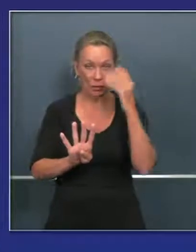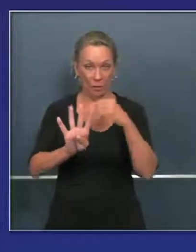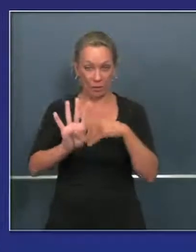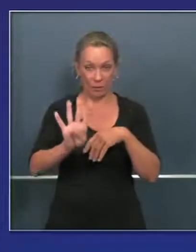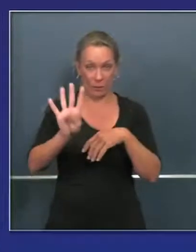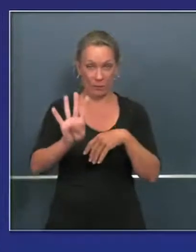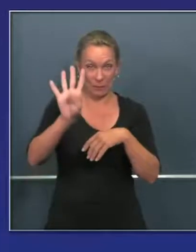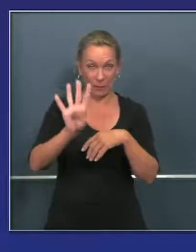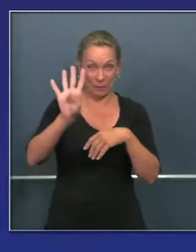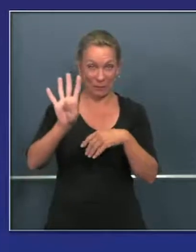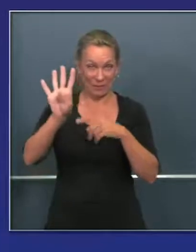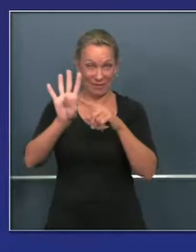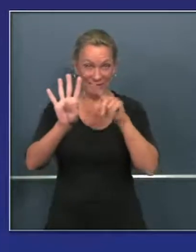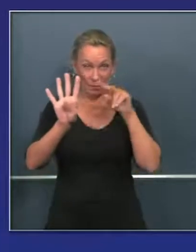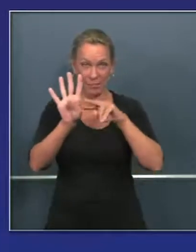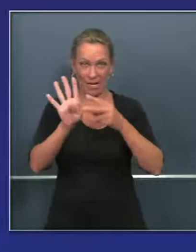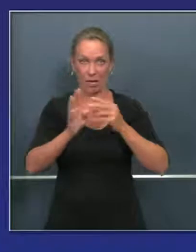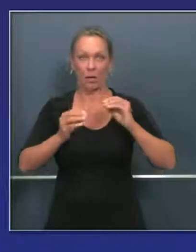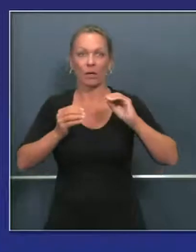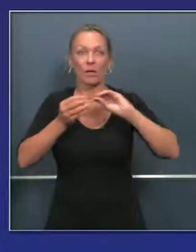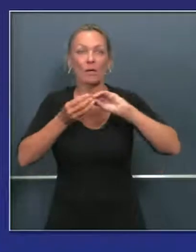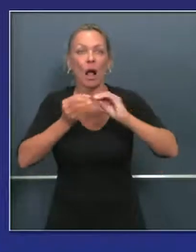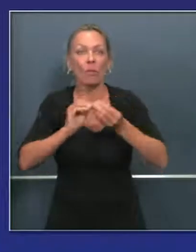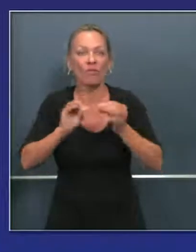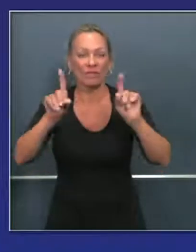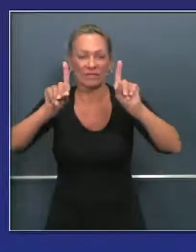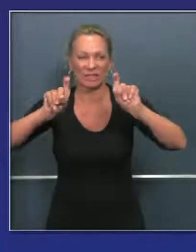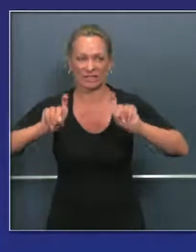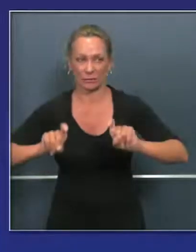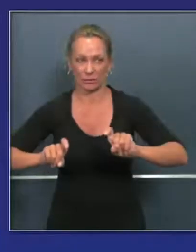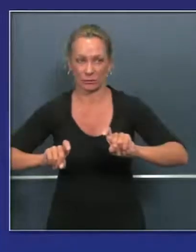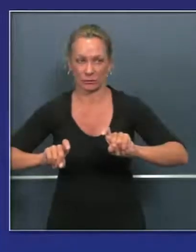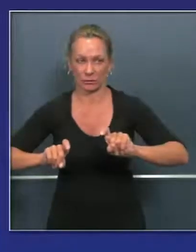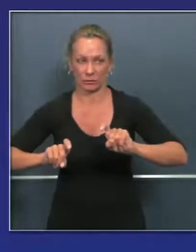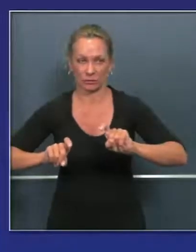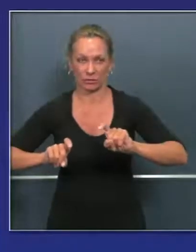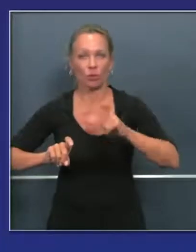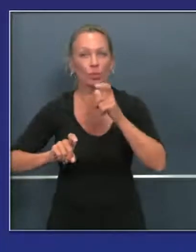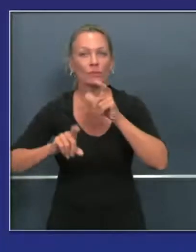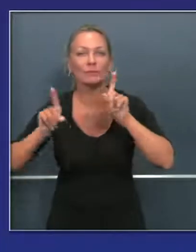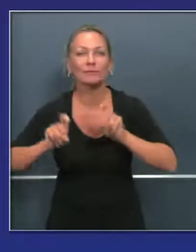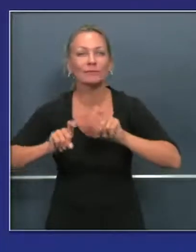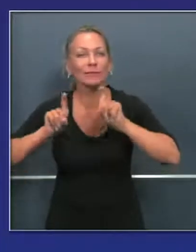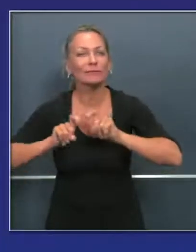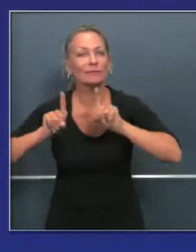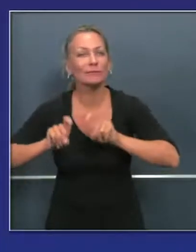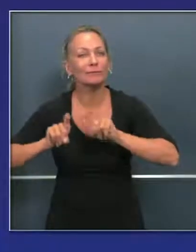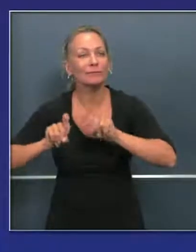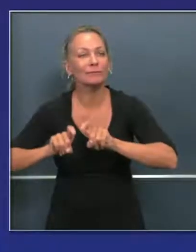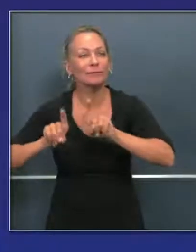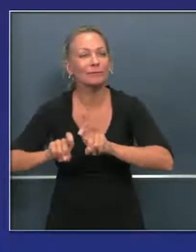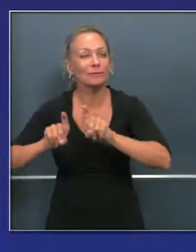record number yesterday just shy of one hundred and six thousand tests were conducted yesterday